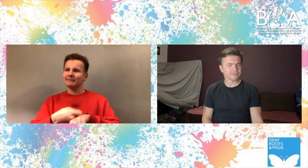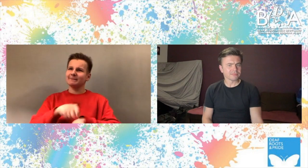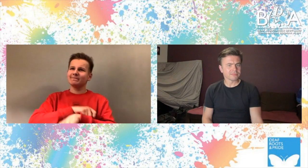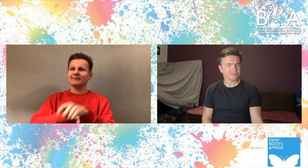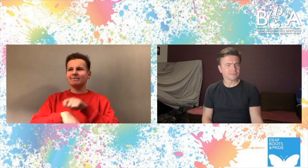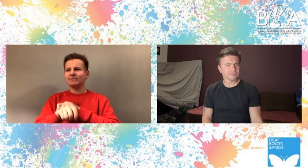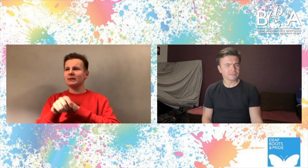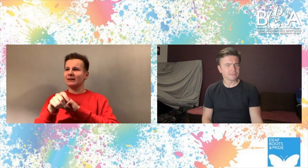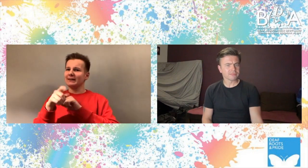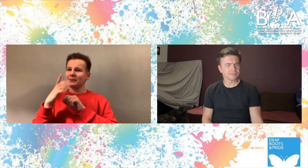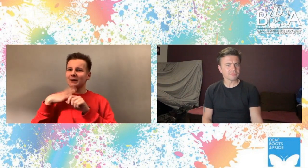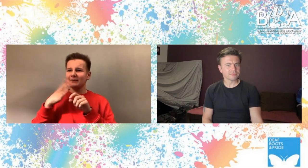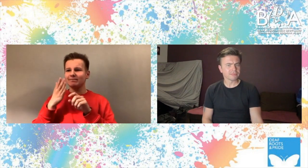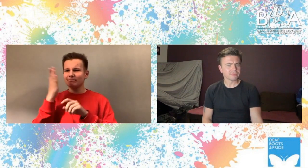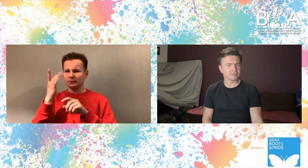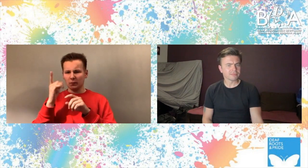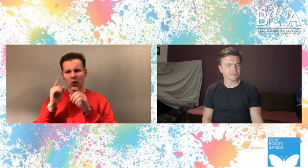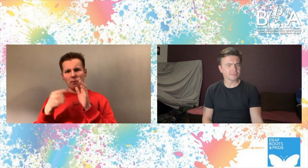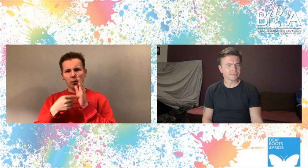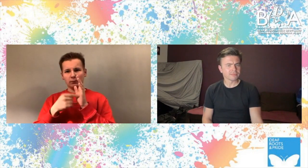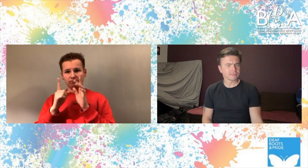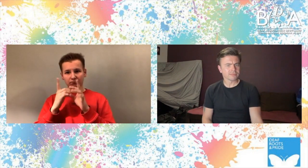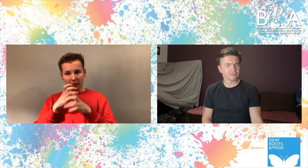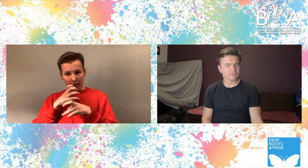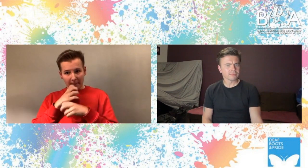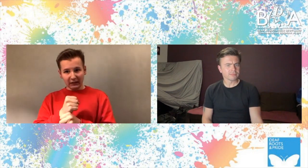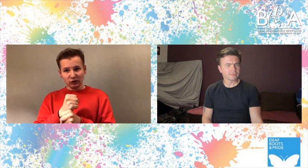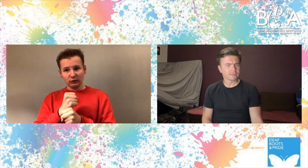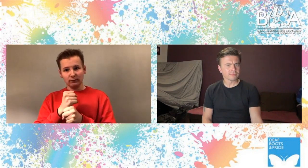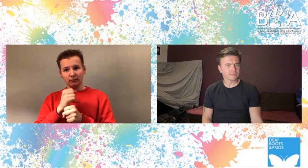is commitment really important? Looking back at yourself, do you need